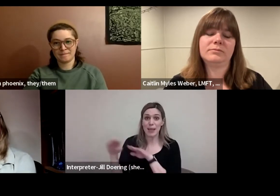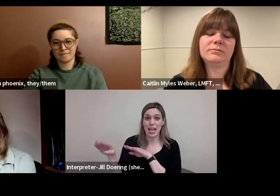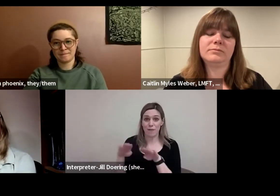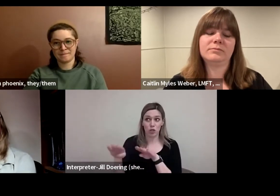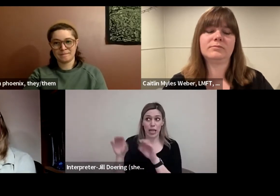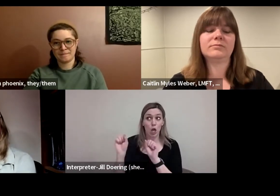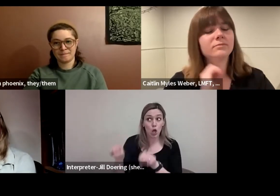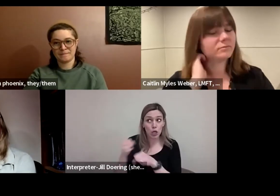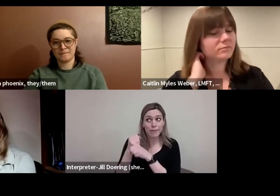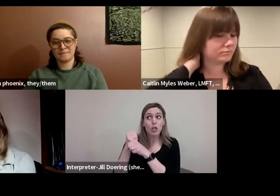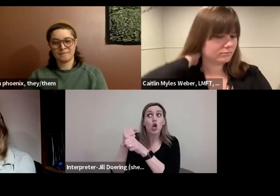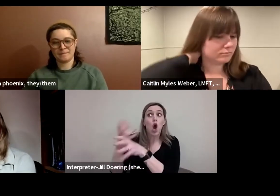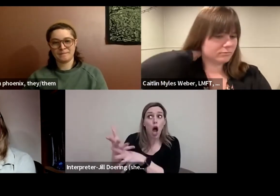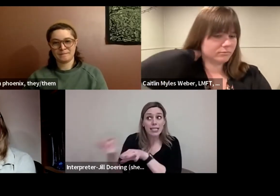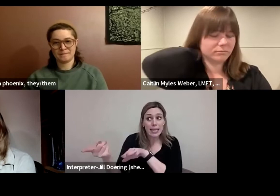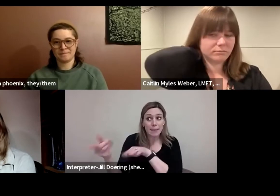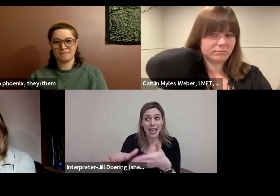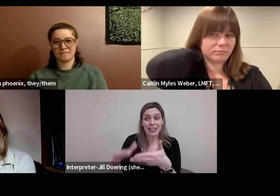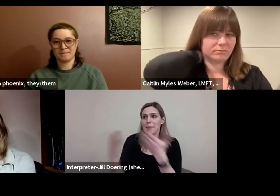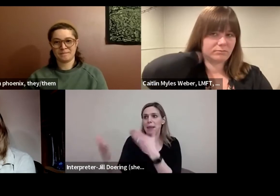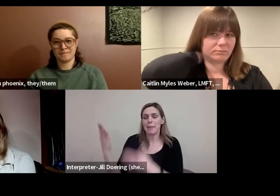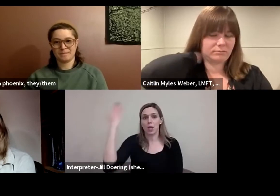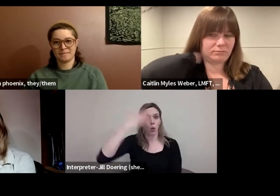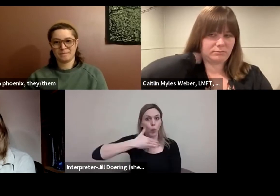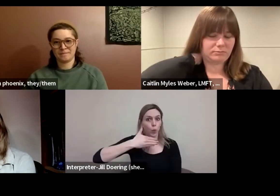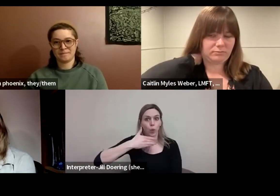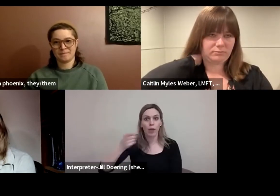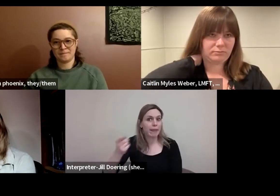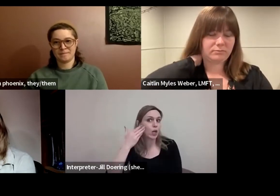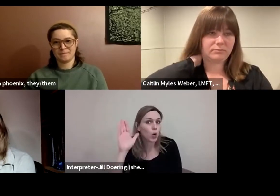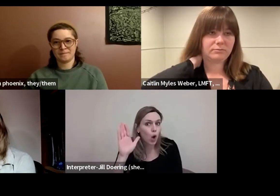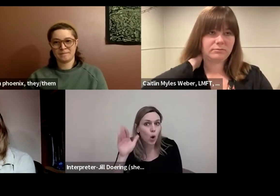and they don't know it, they don't acknowledge that it is risky,